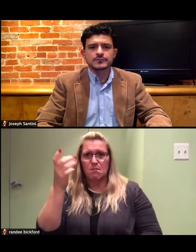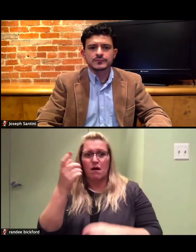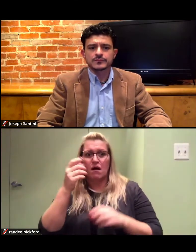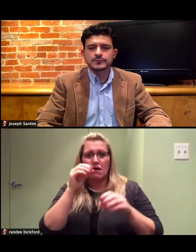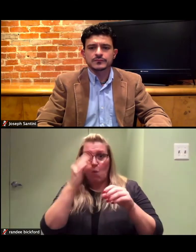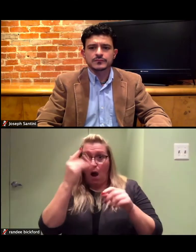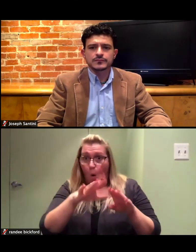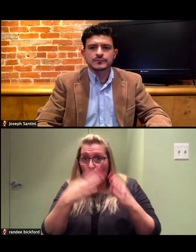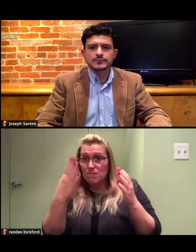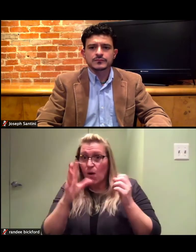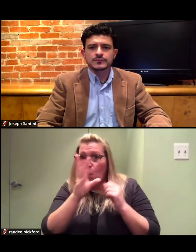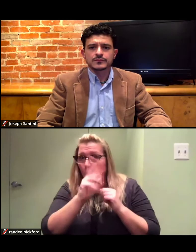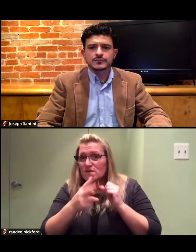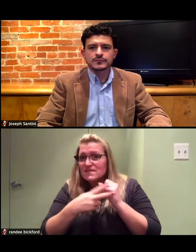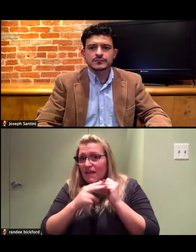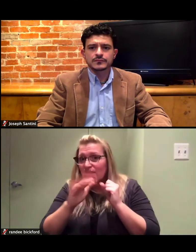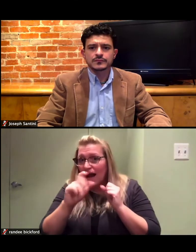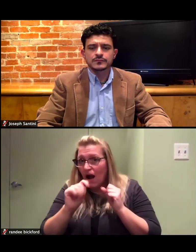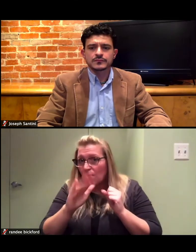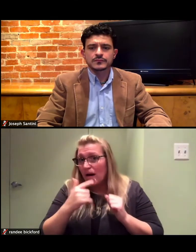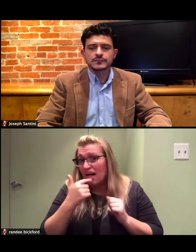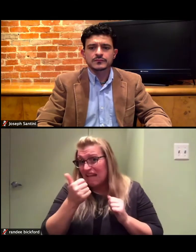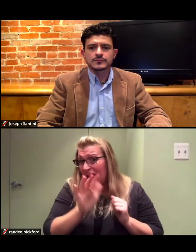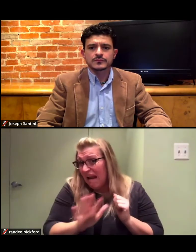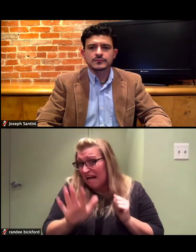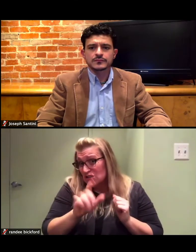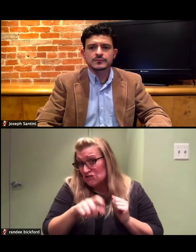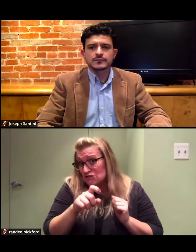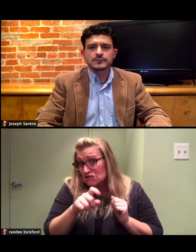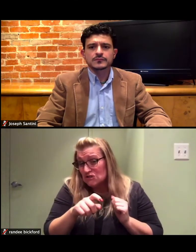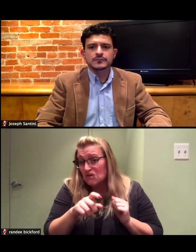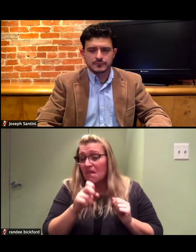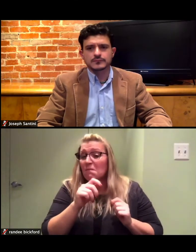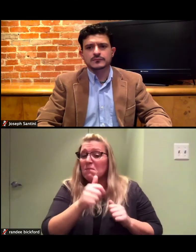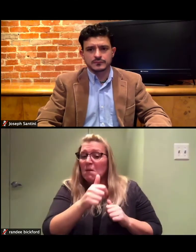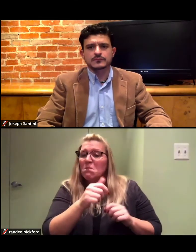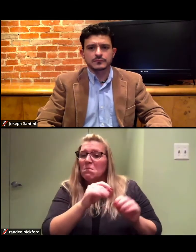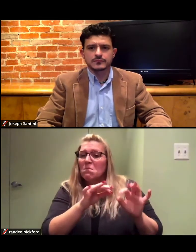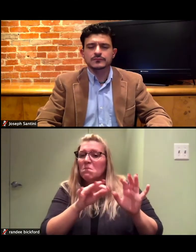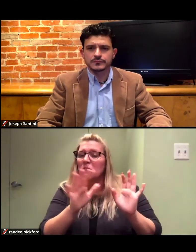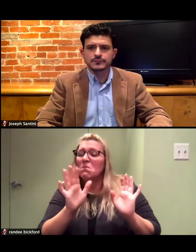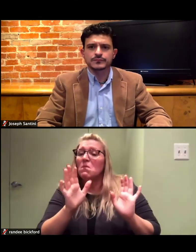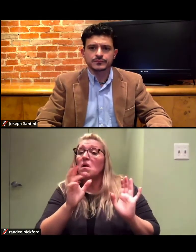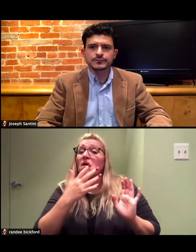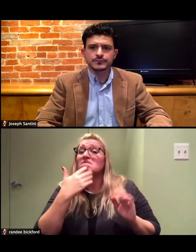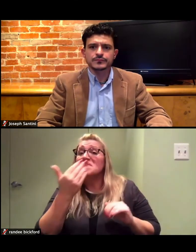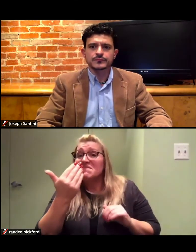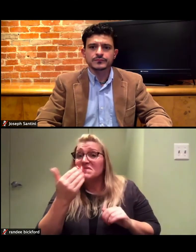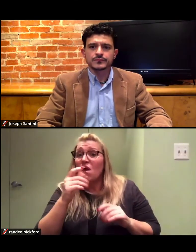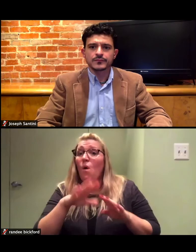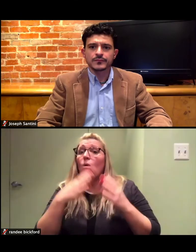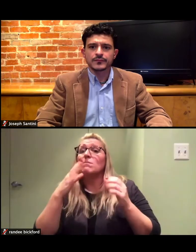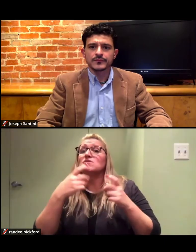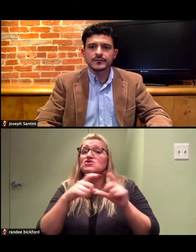as they start to understand the concepts and want to open their own savings account around age 10, I think is appropriate.